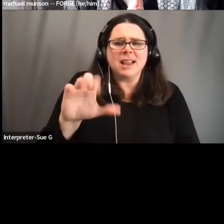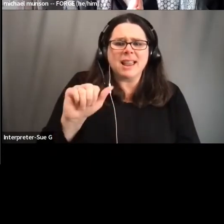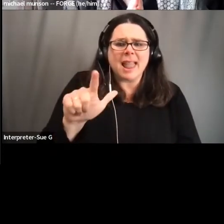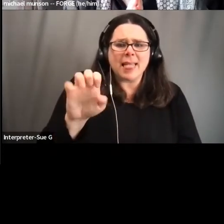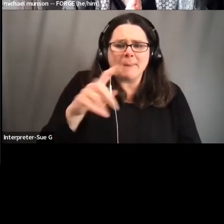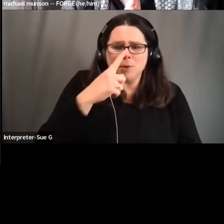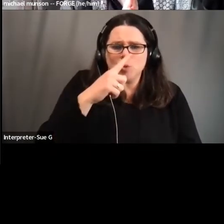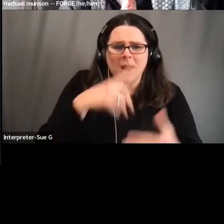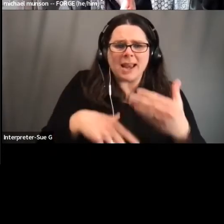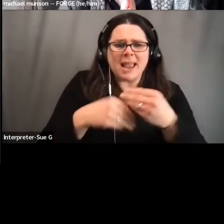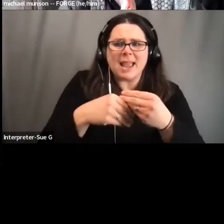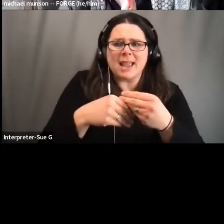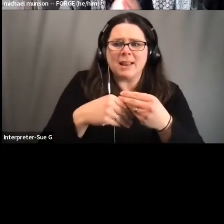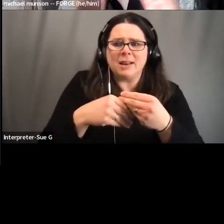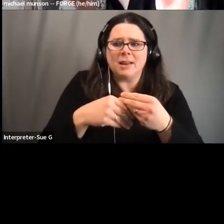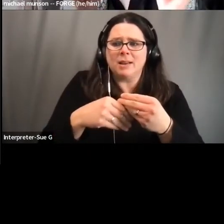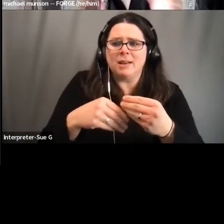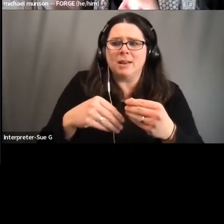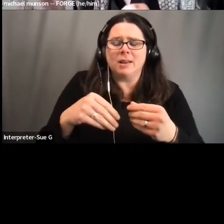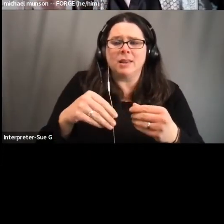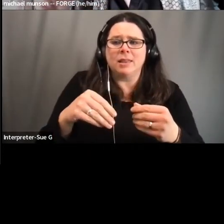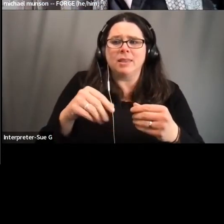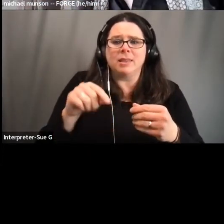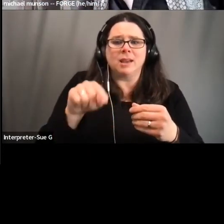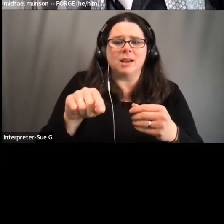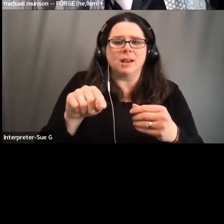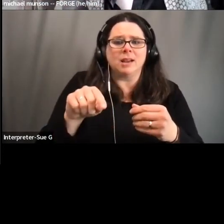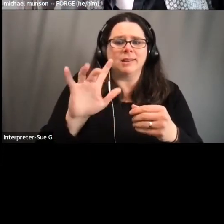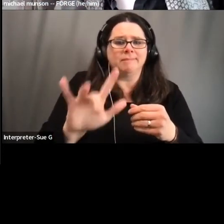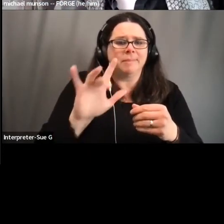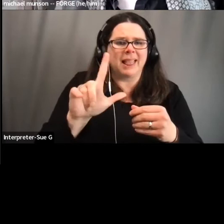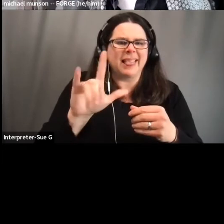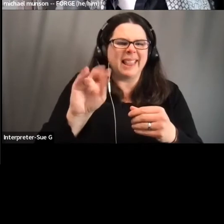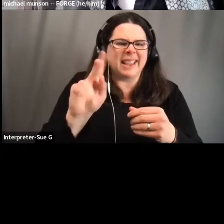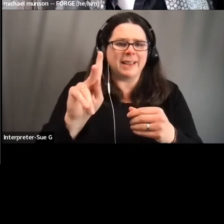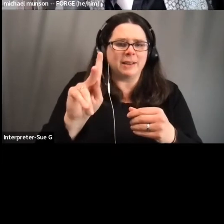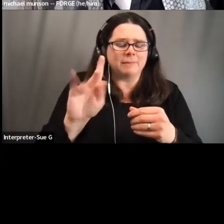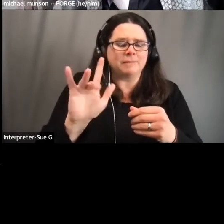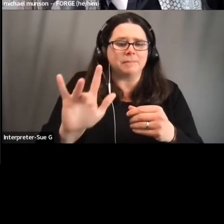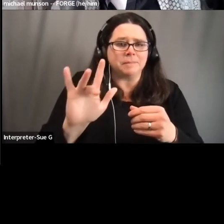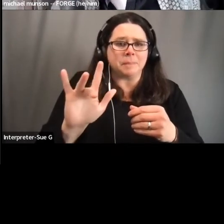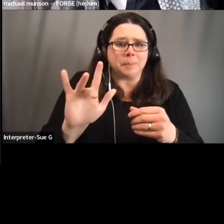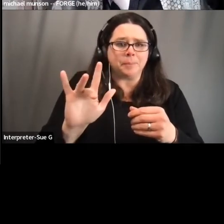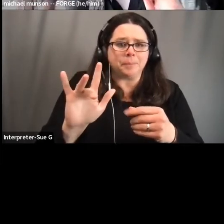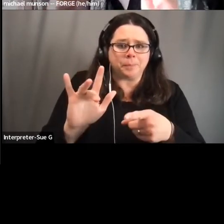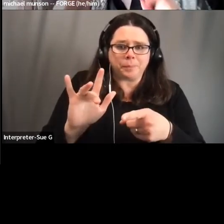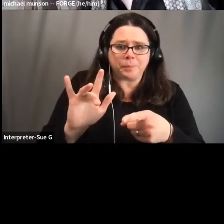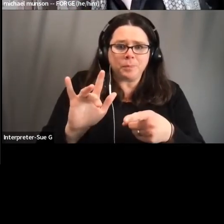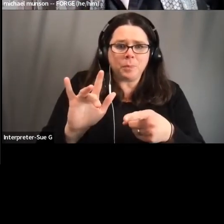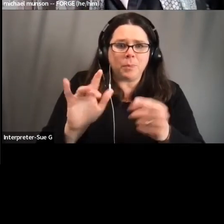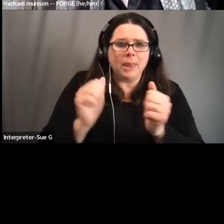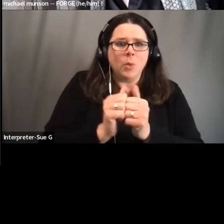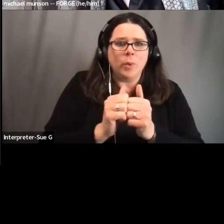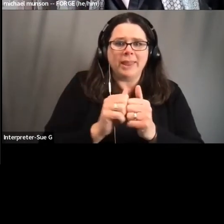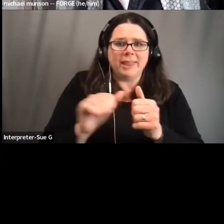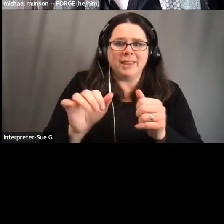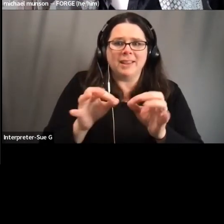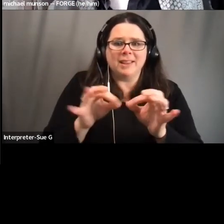so people could actually click it which only works with, with the preface before it. - Yes.